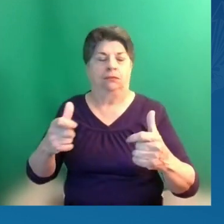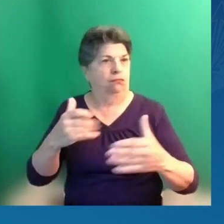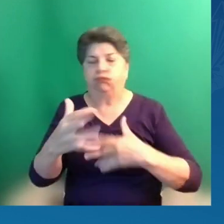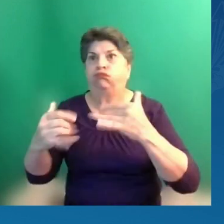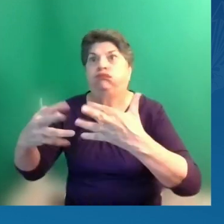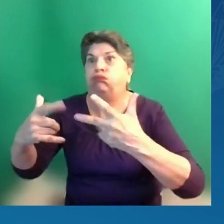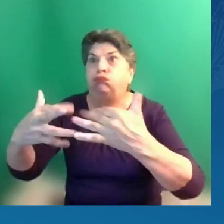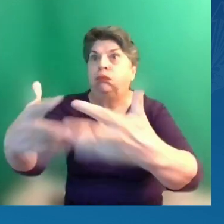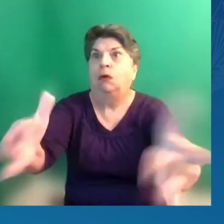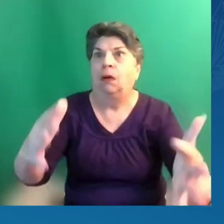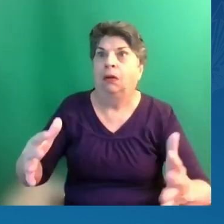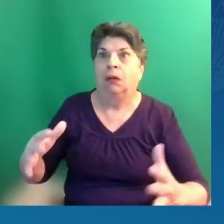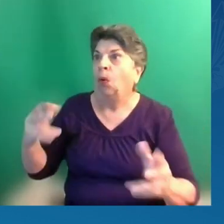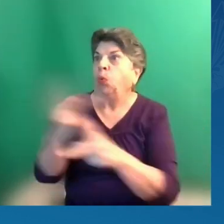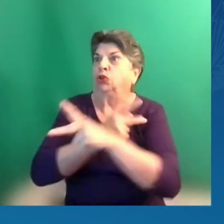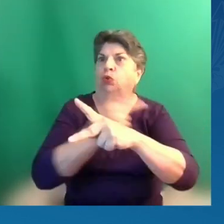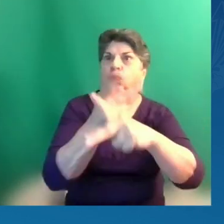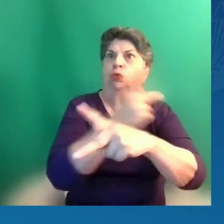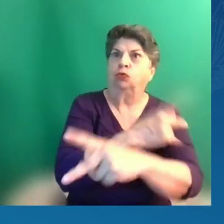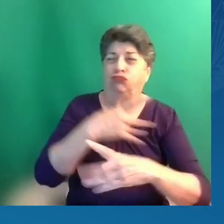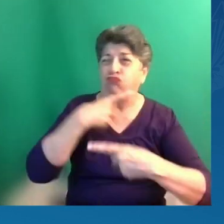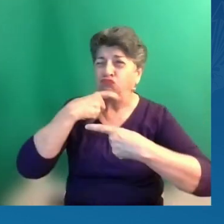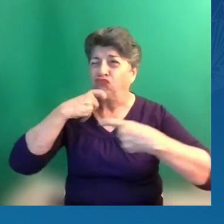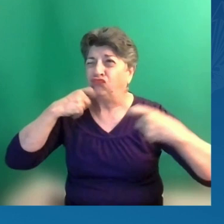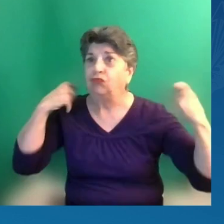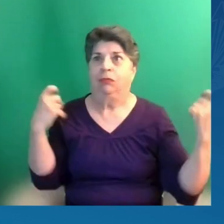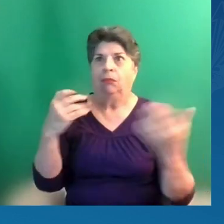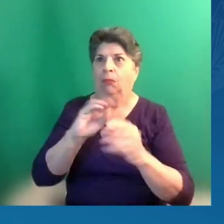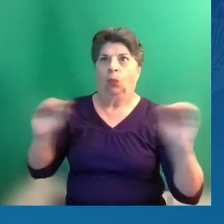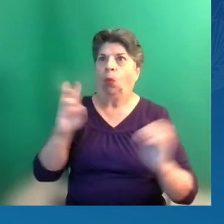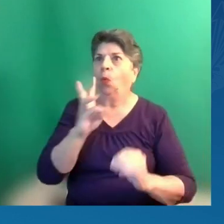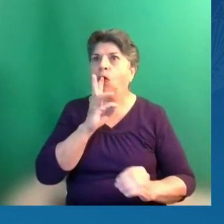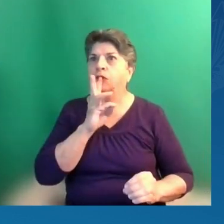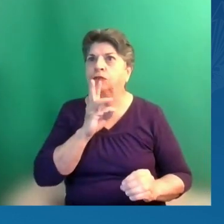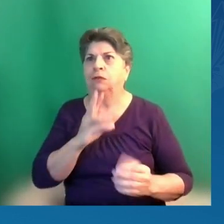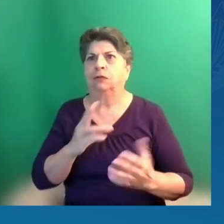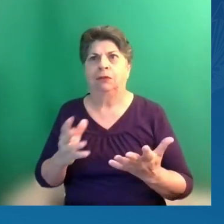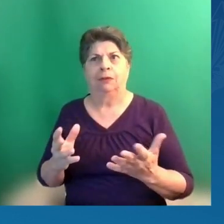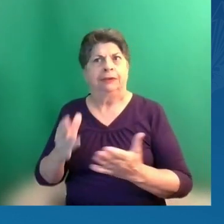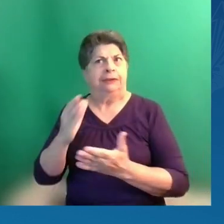what you all have been working on for years and years and years. So, thank you for that, and to everyone here.